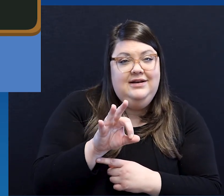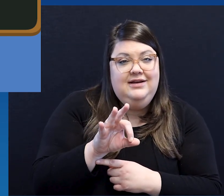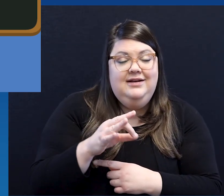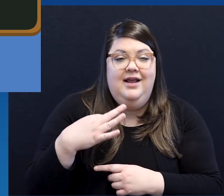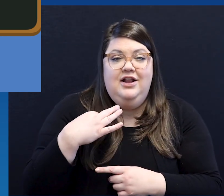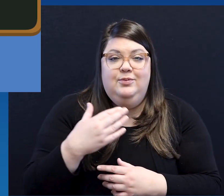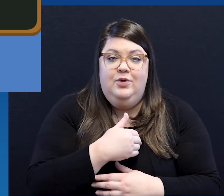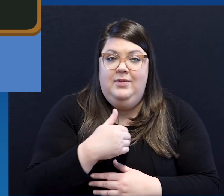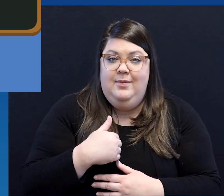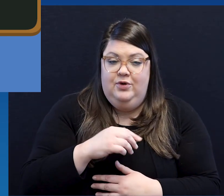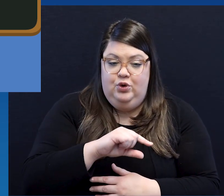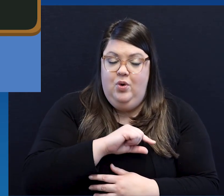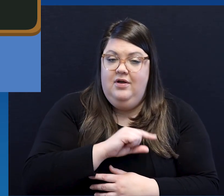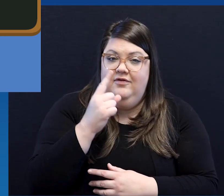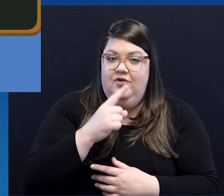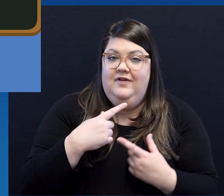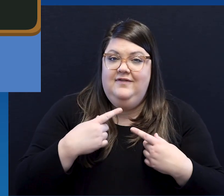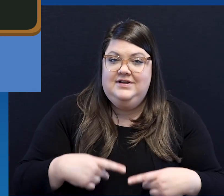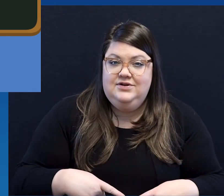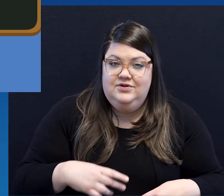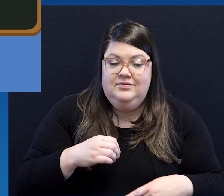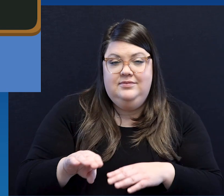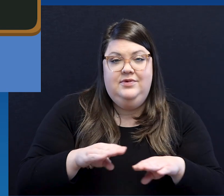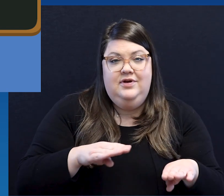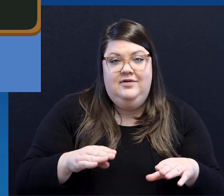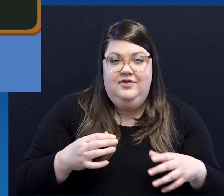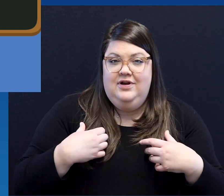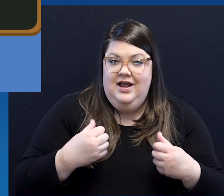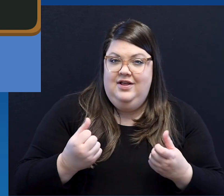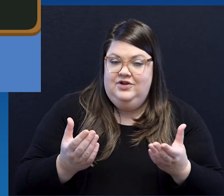the Division of Developmental Disabilities or DDD.